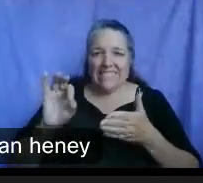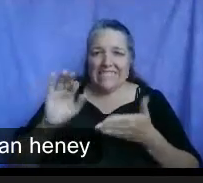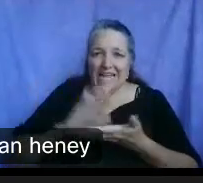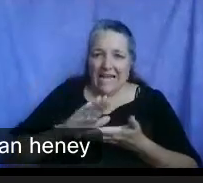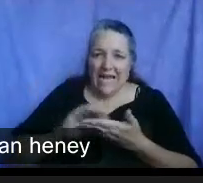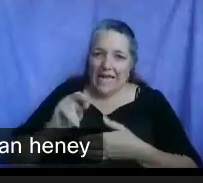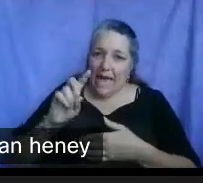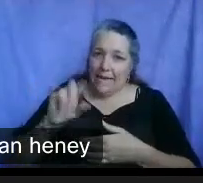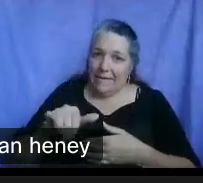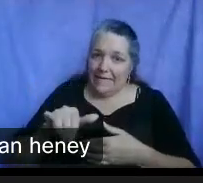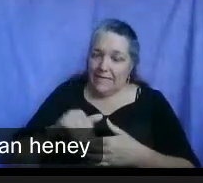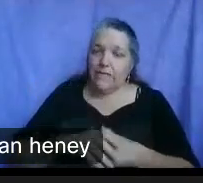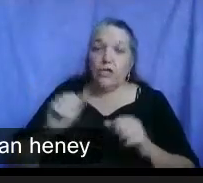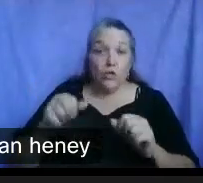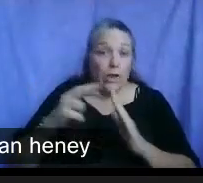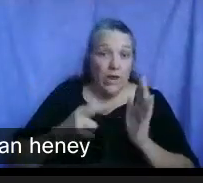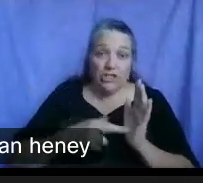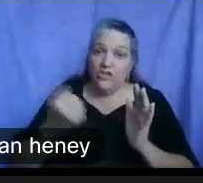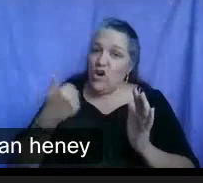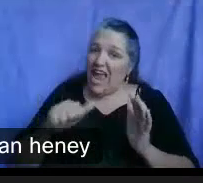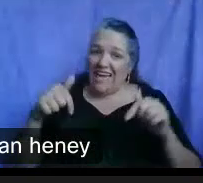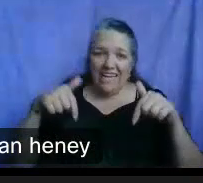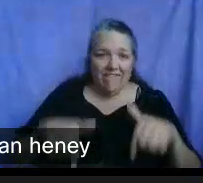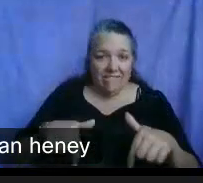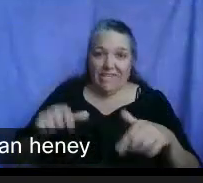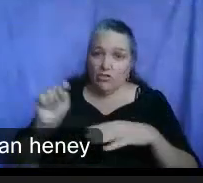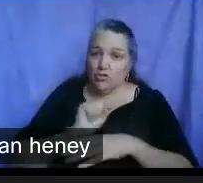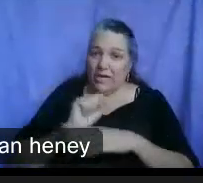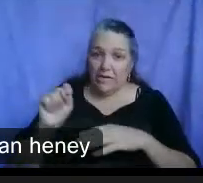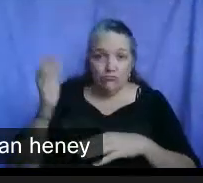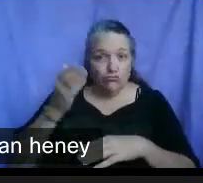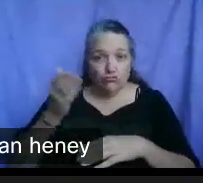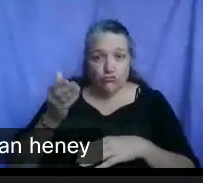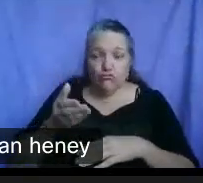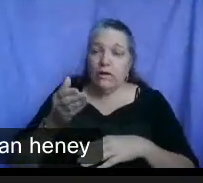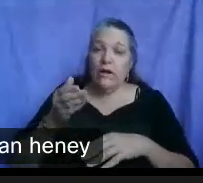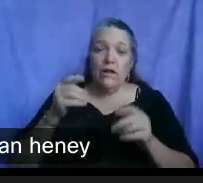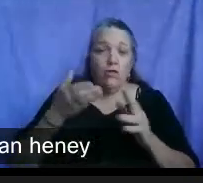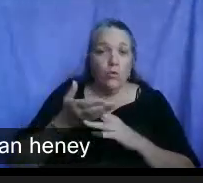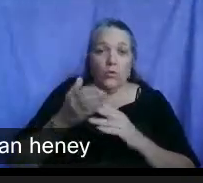can register for any of the workshop webinars by accessing census.gov. We